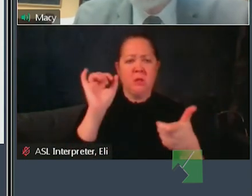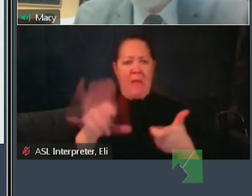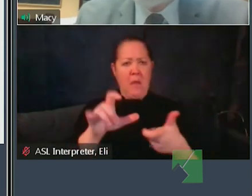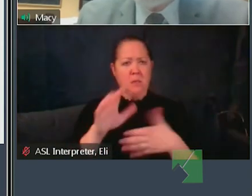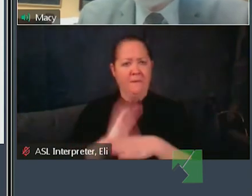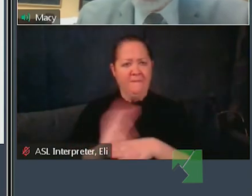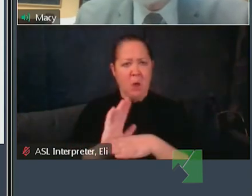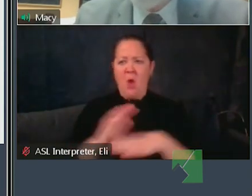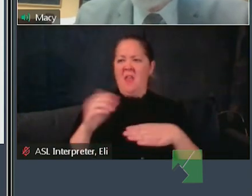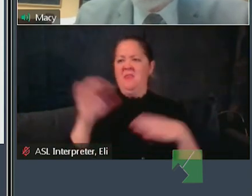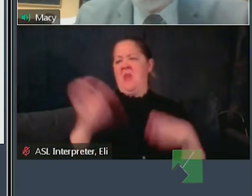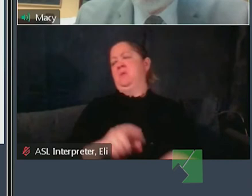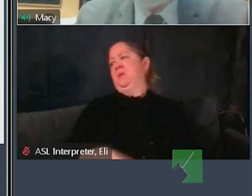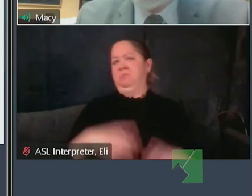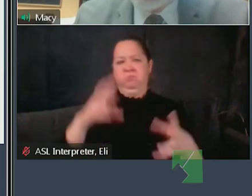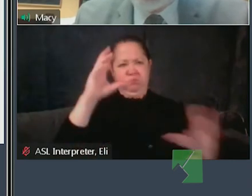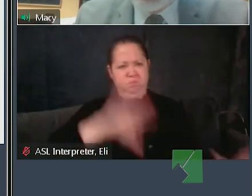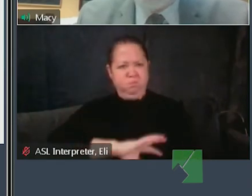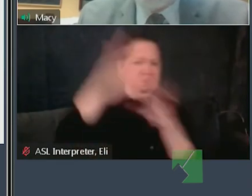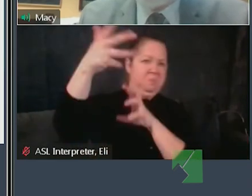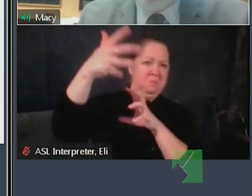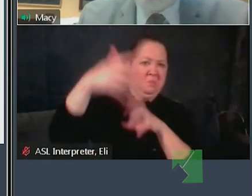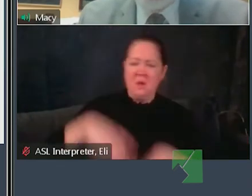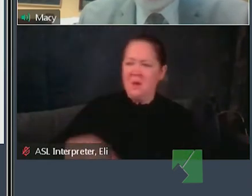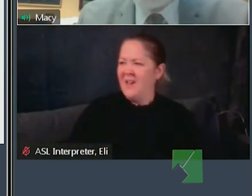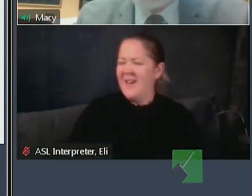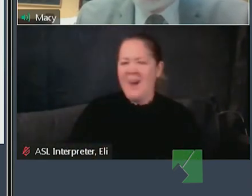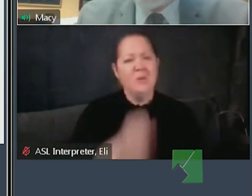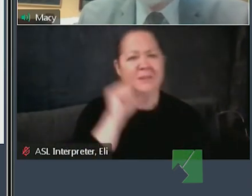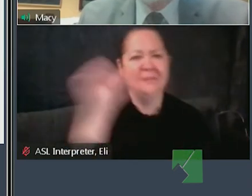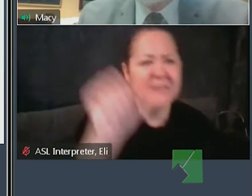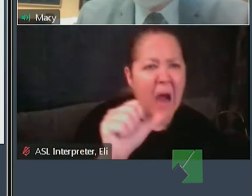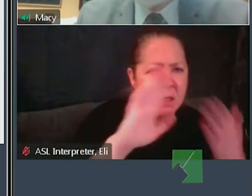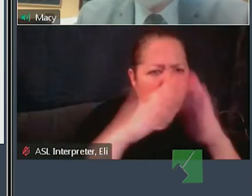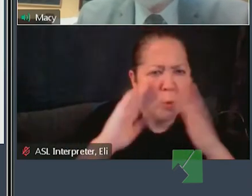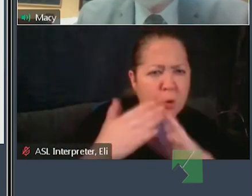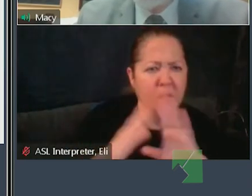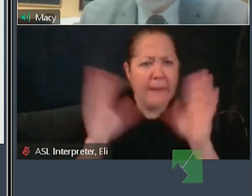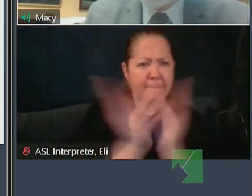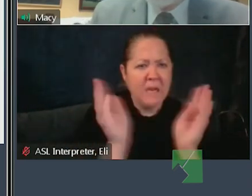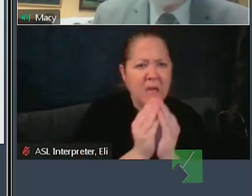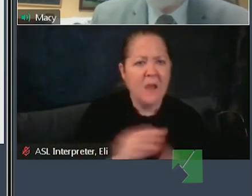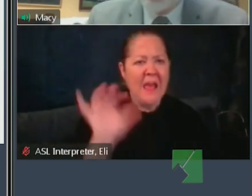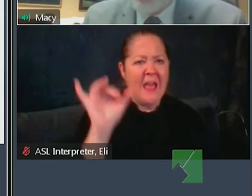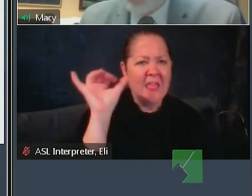It was a declaration that this deal was quote, a done deal. So.